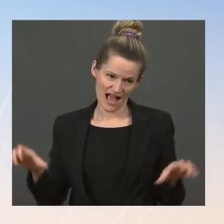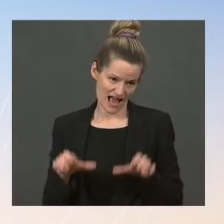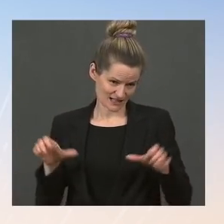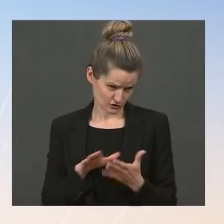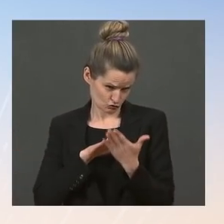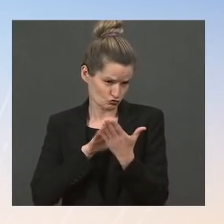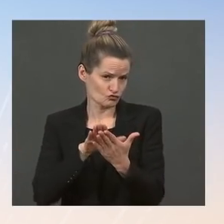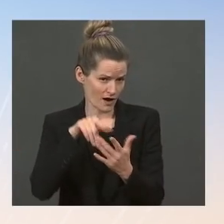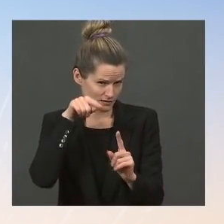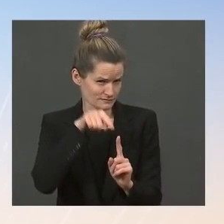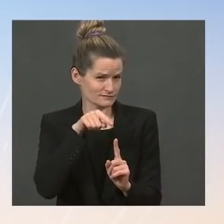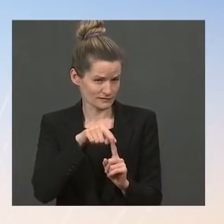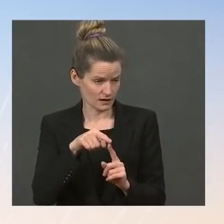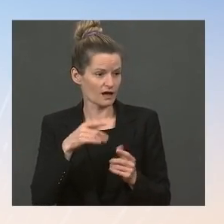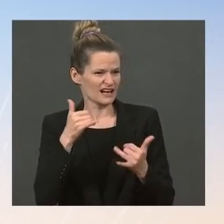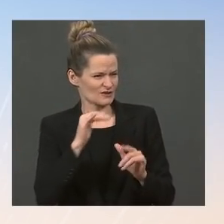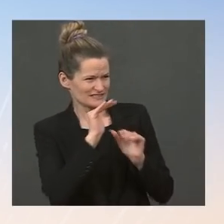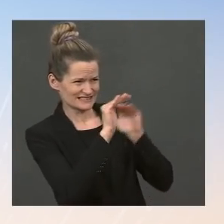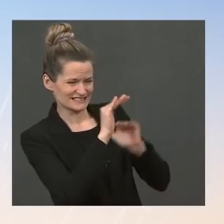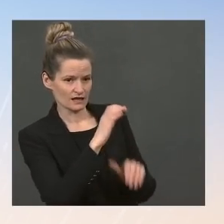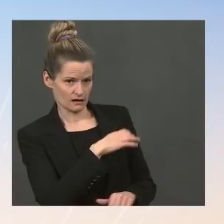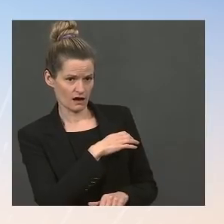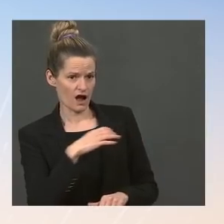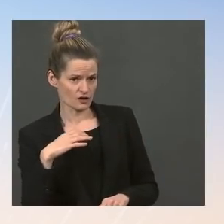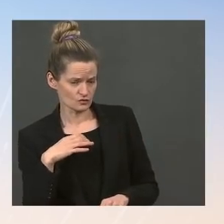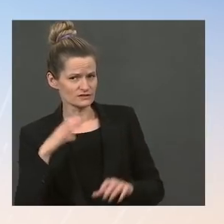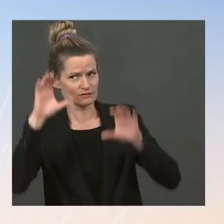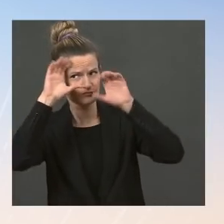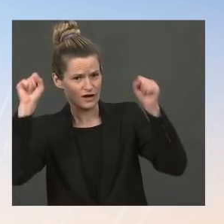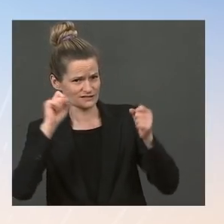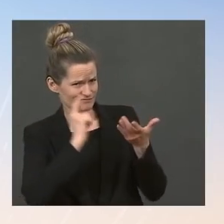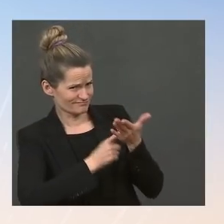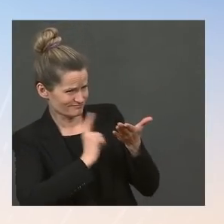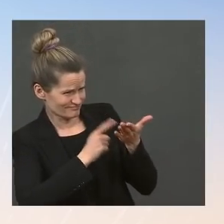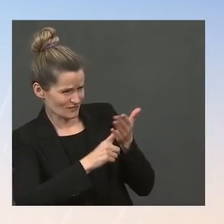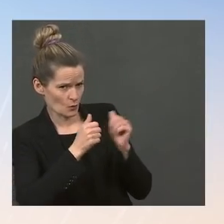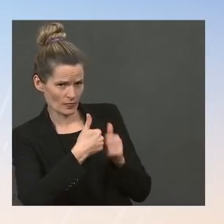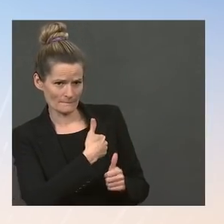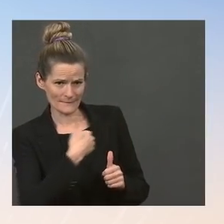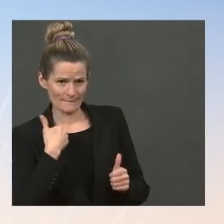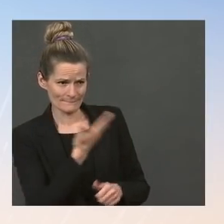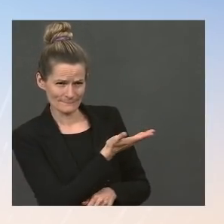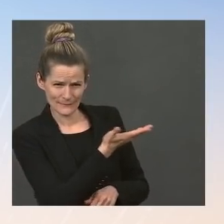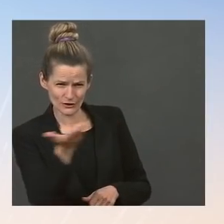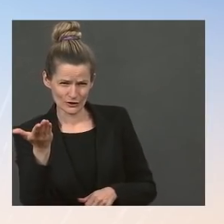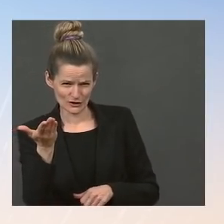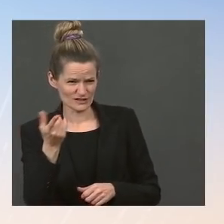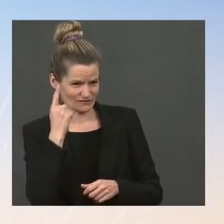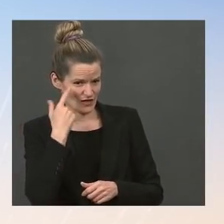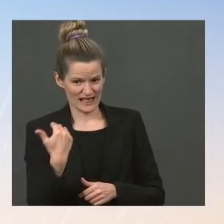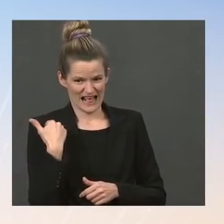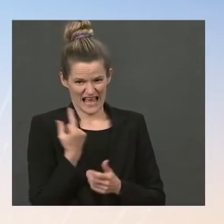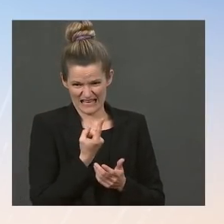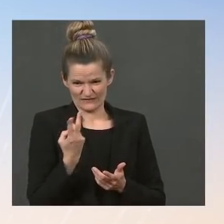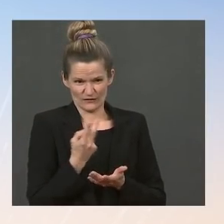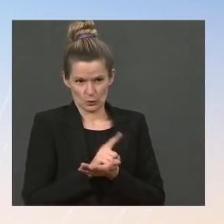something he's talked about with a range of members, you know, over the course of the last couple of weeks. But there's not much I can say beyond what we've said to date.